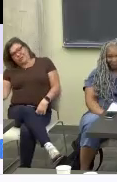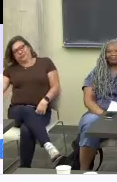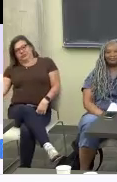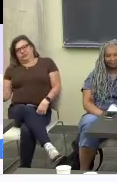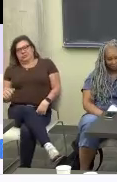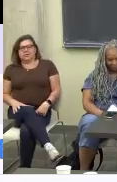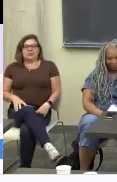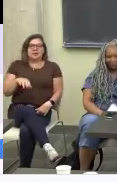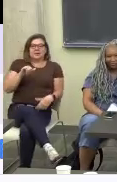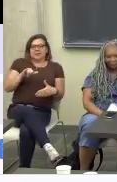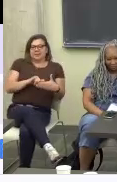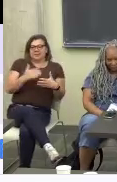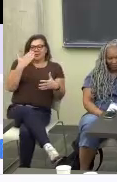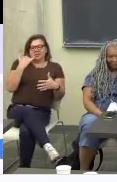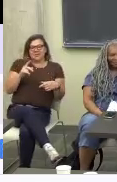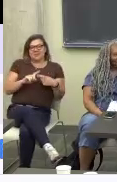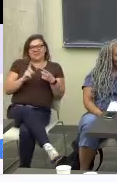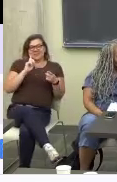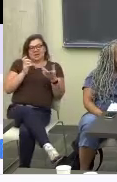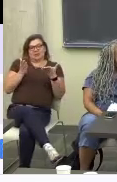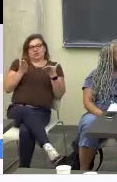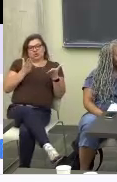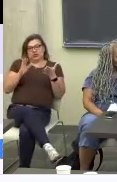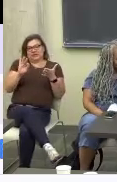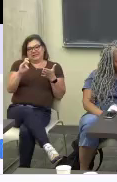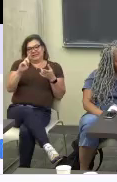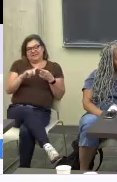the serviceberry resonates with me so much is because what she talks about is that we